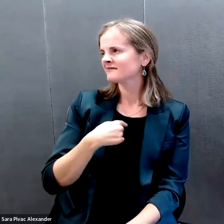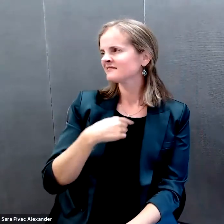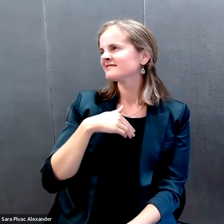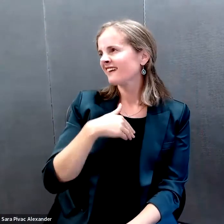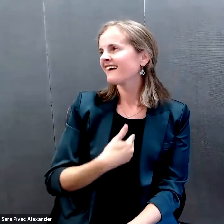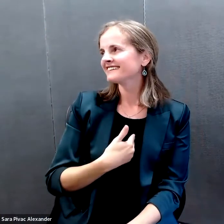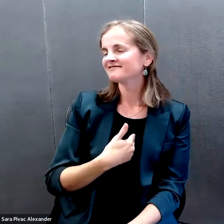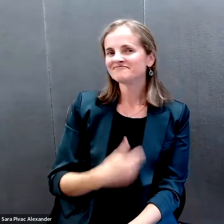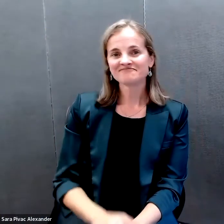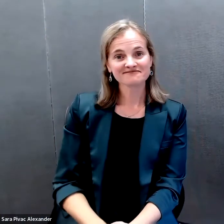I'm tired